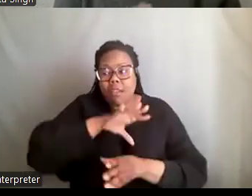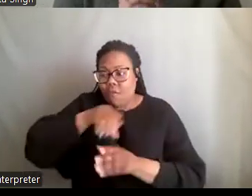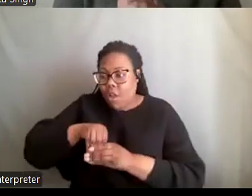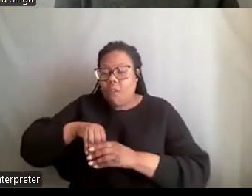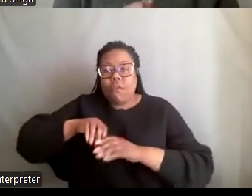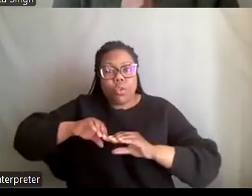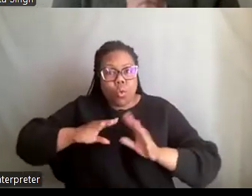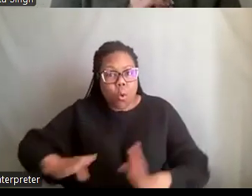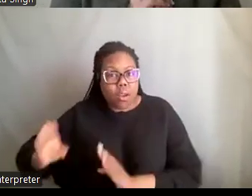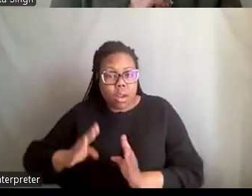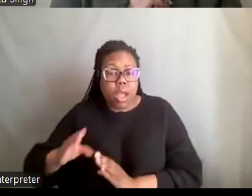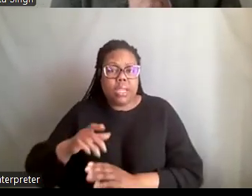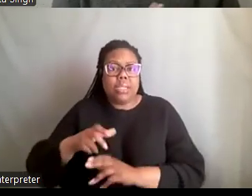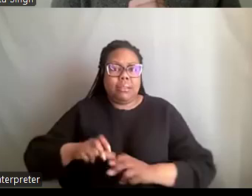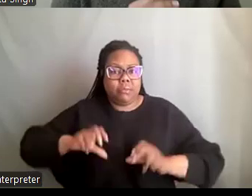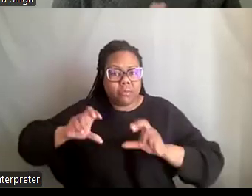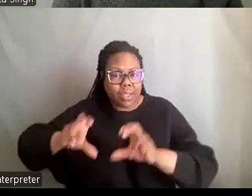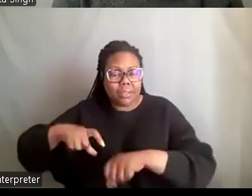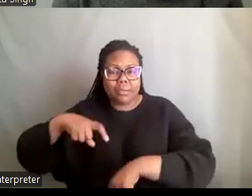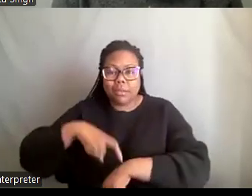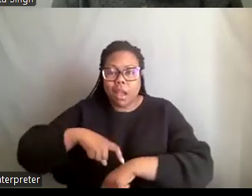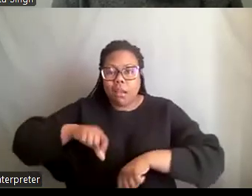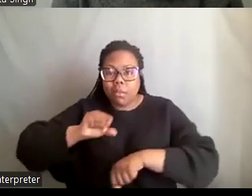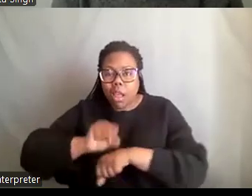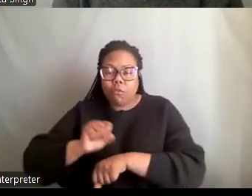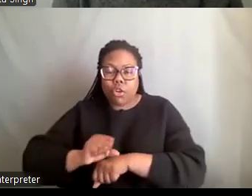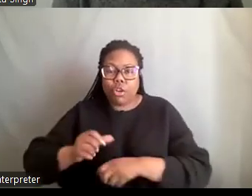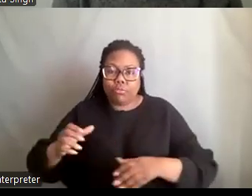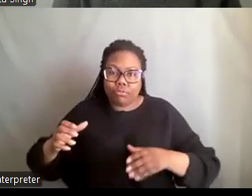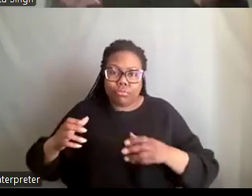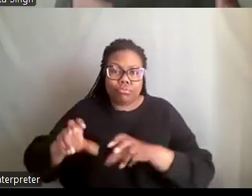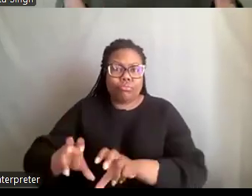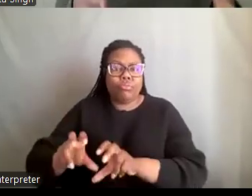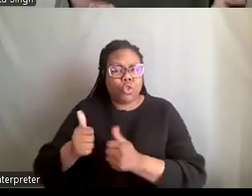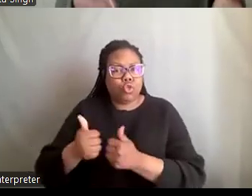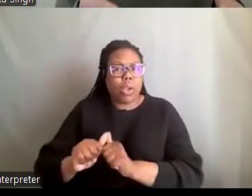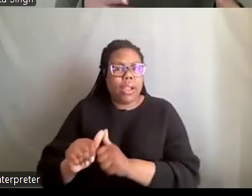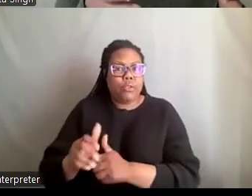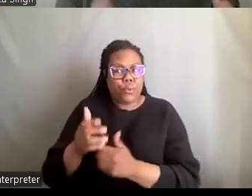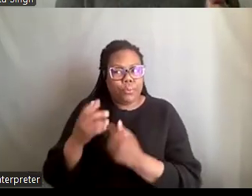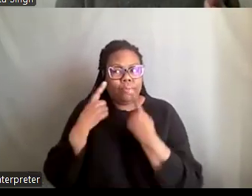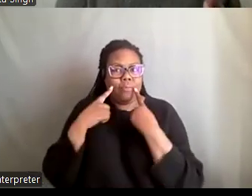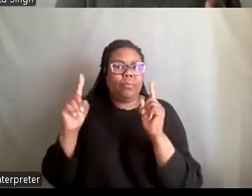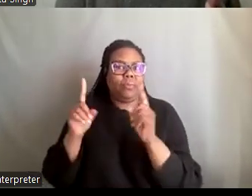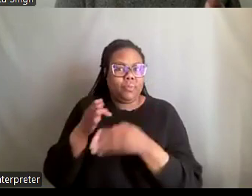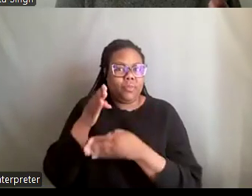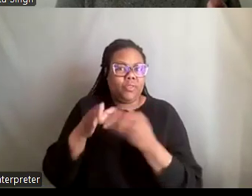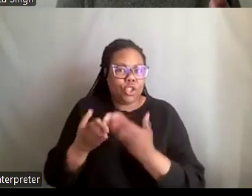the average person in the organizing that is actually putting in the time and the efforts to try and get things